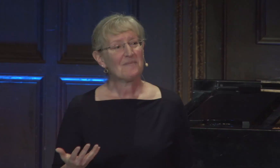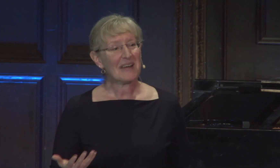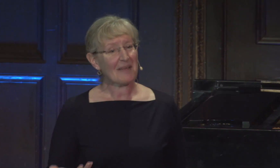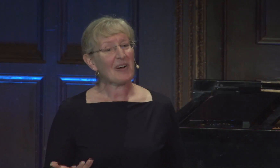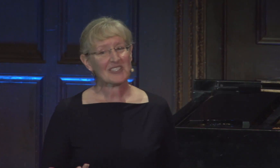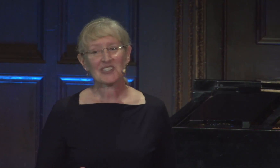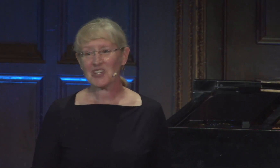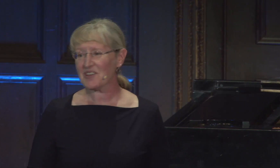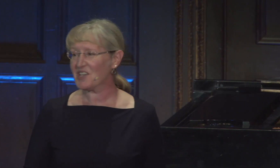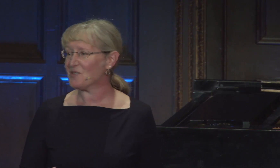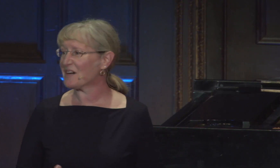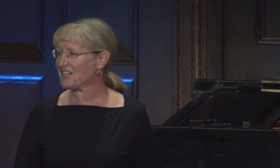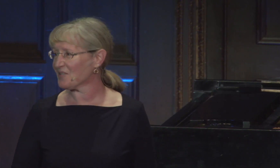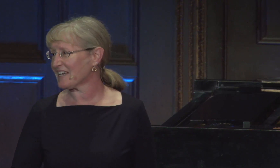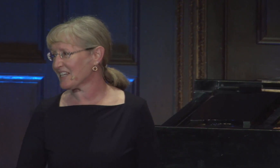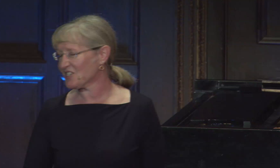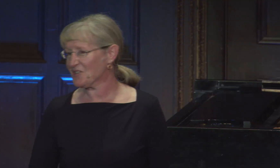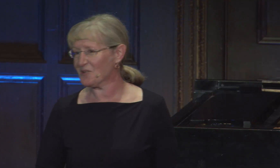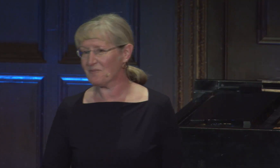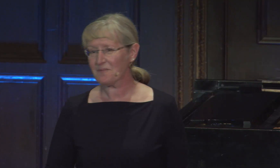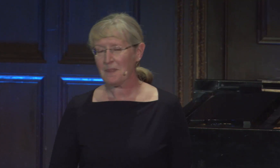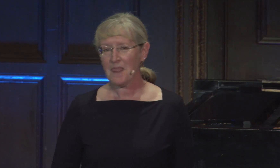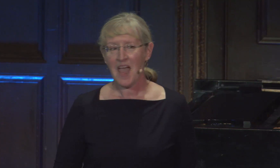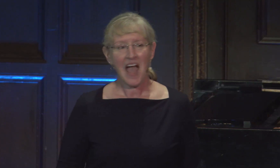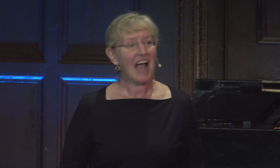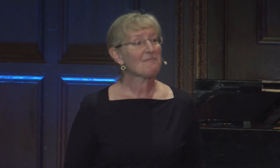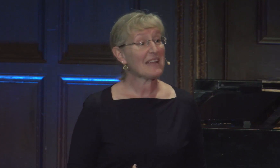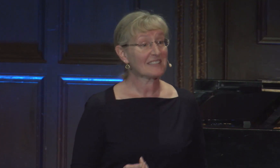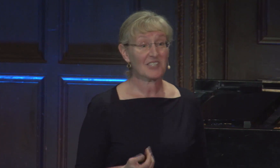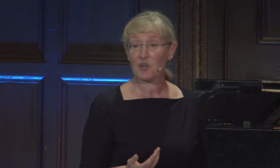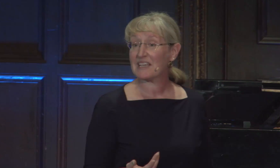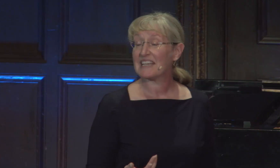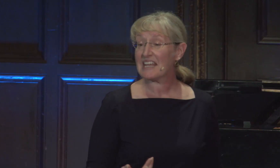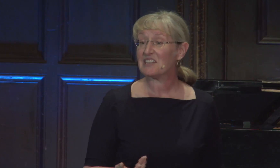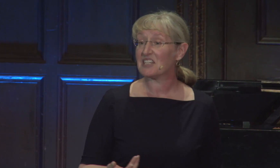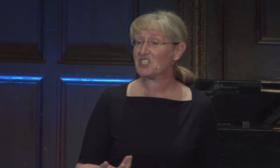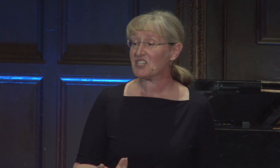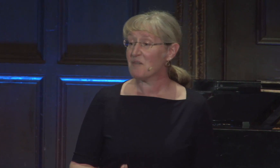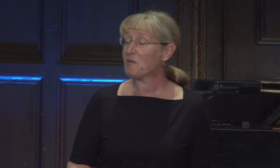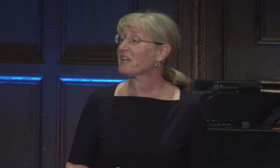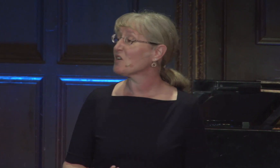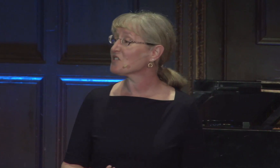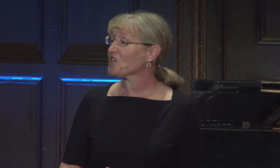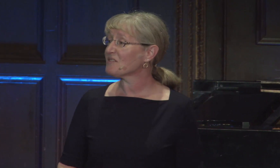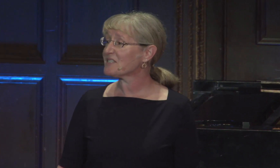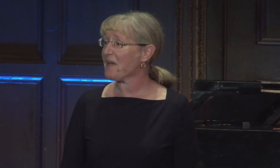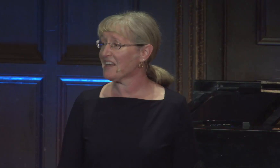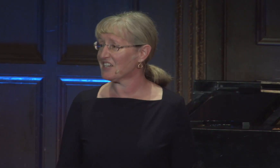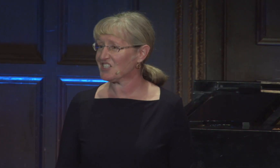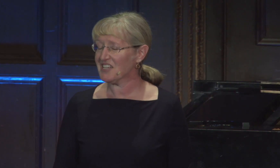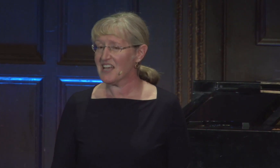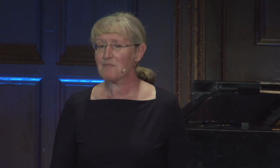But I'm also showing you what cueing can do. I've been cueing in English, but we can also cue in Spanish,